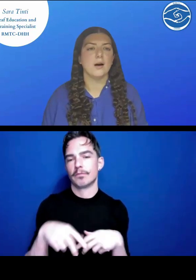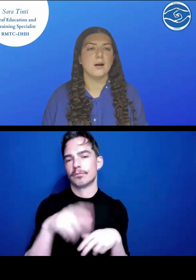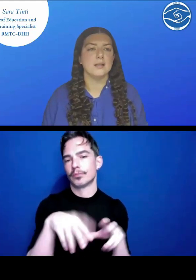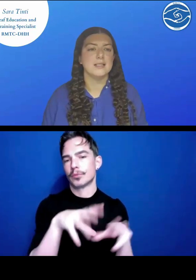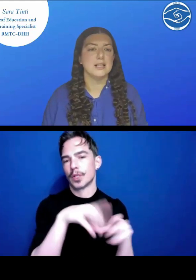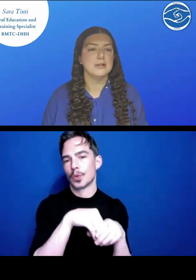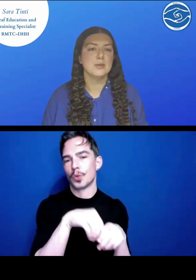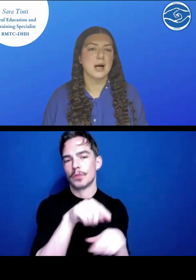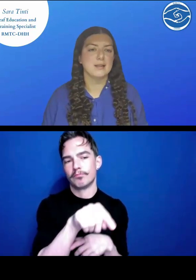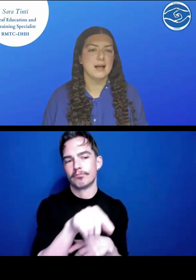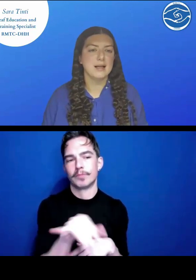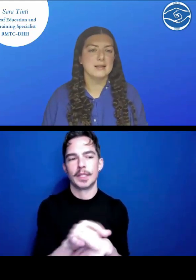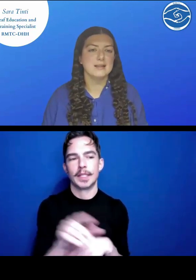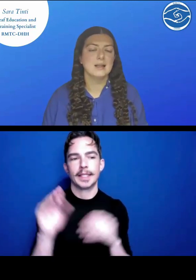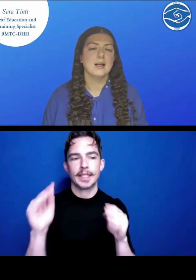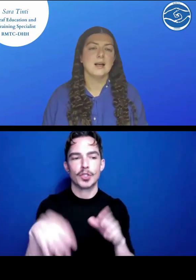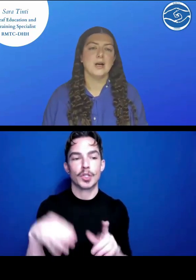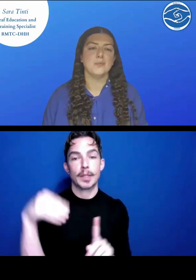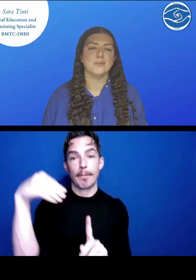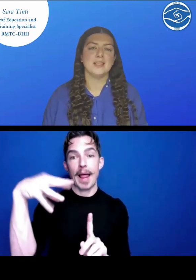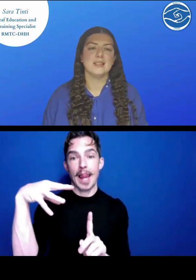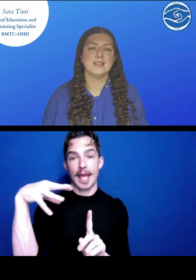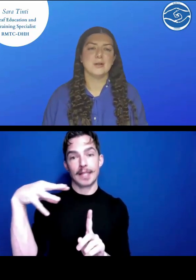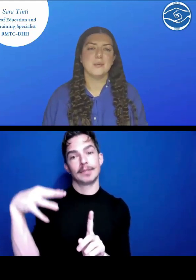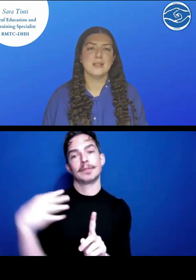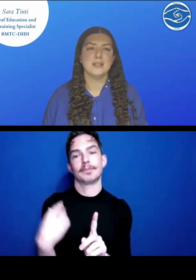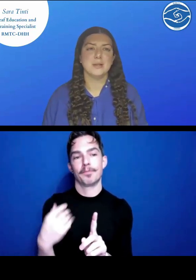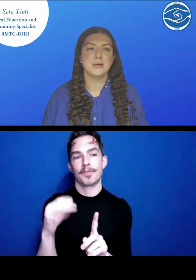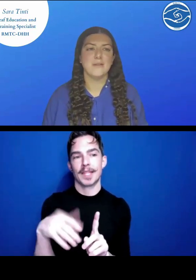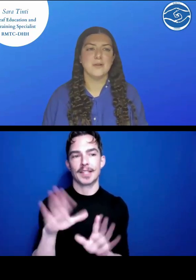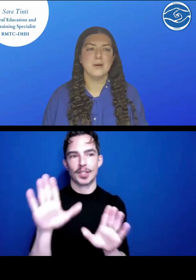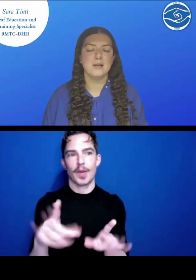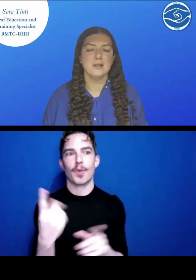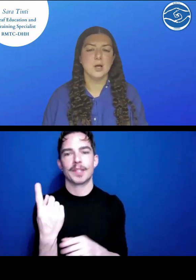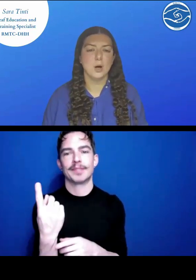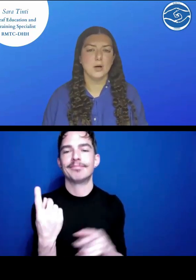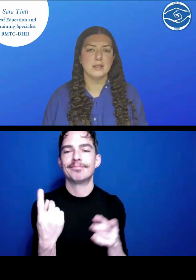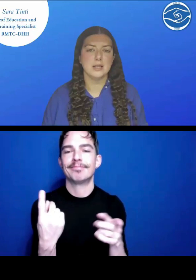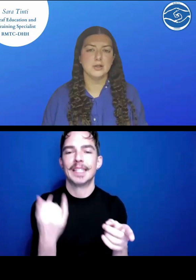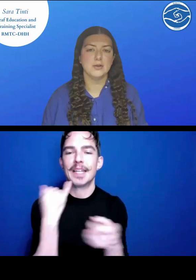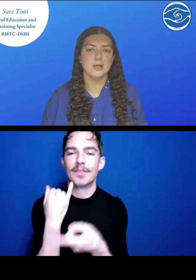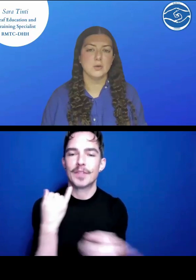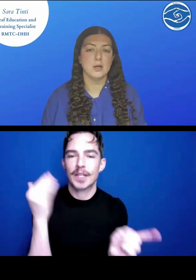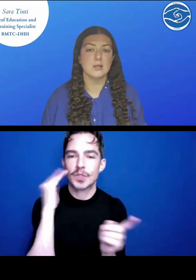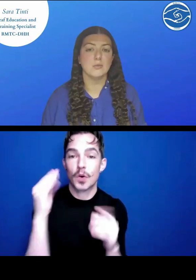our teacher spotlight. This is a great one, too. If you guys know a teacher that's doing